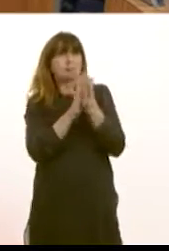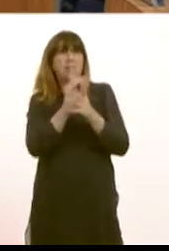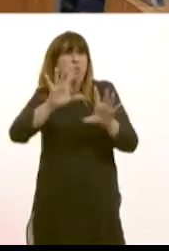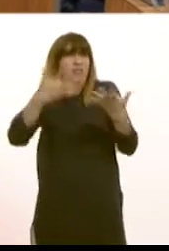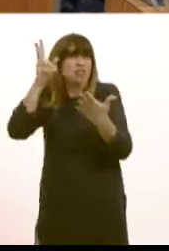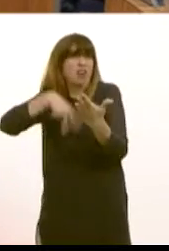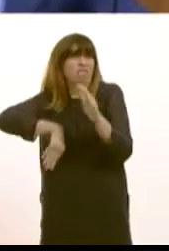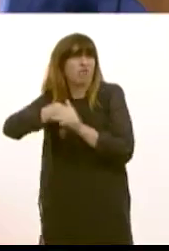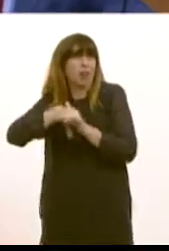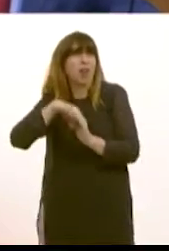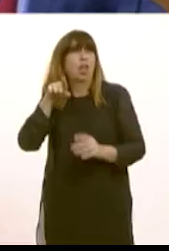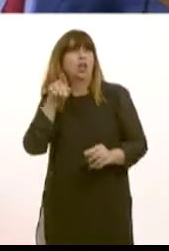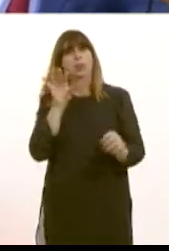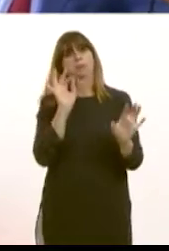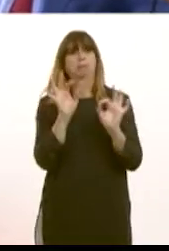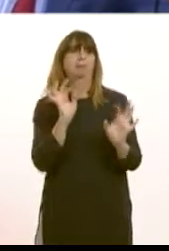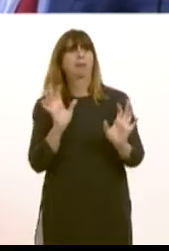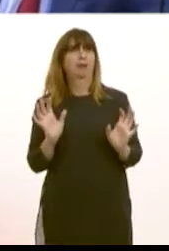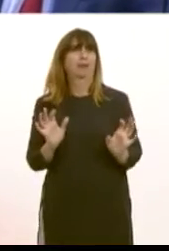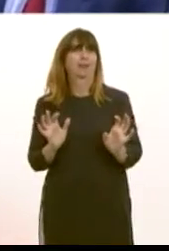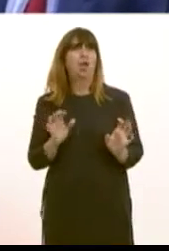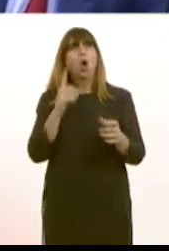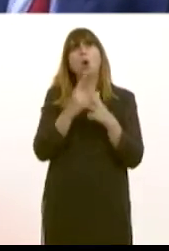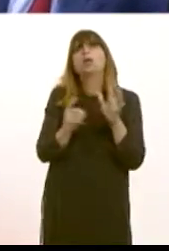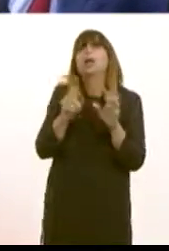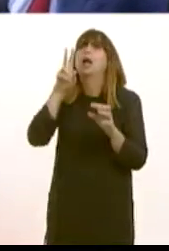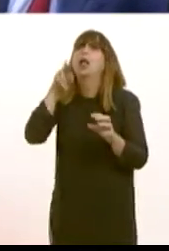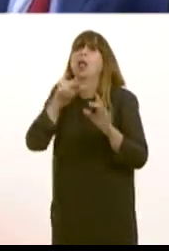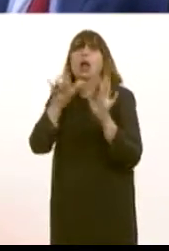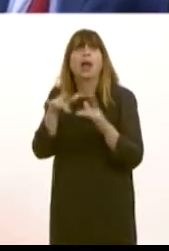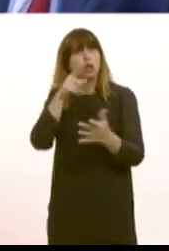Iíve picked it up from what Iíve seen online.í Well, can I suggest he reads the speech?